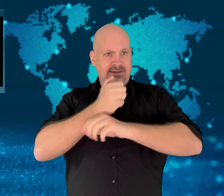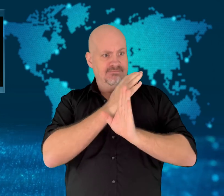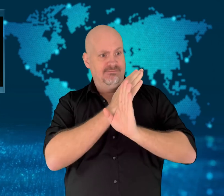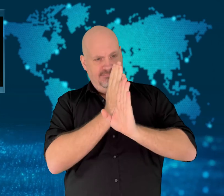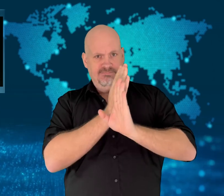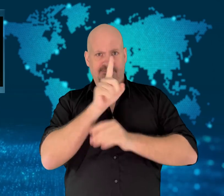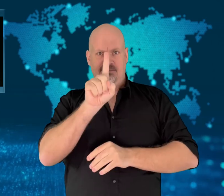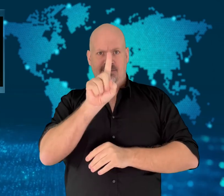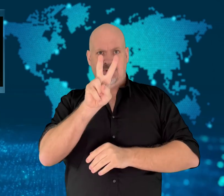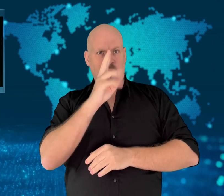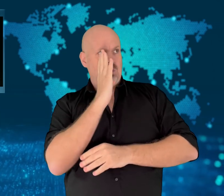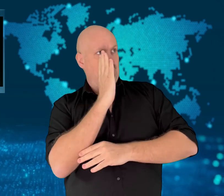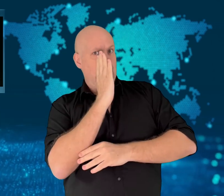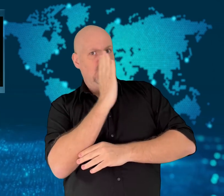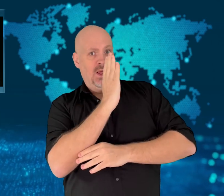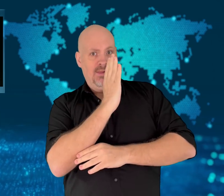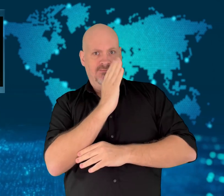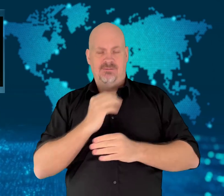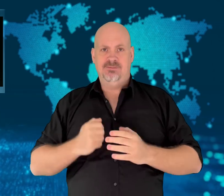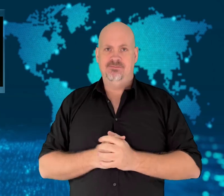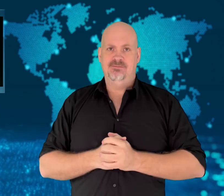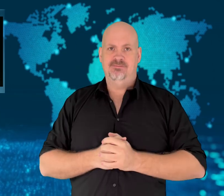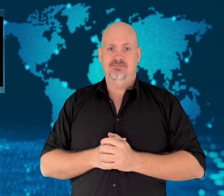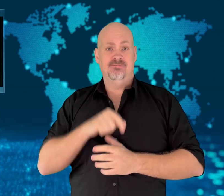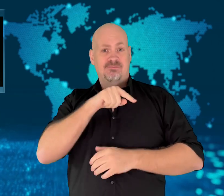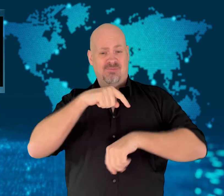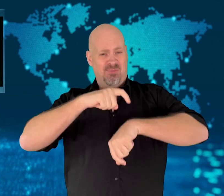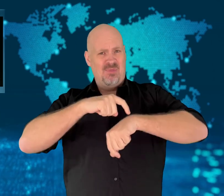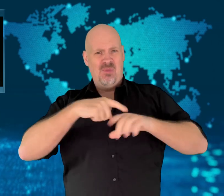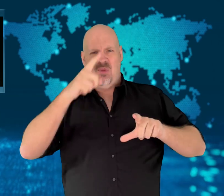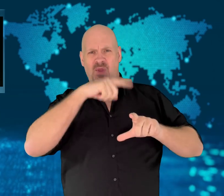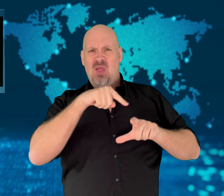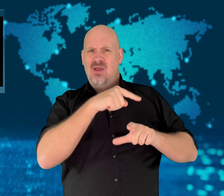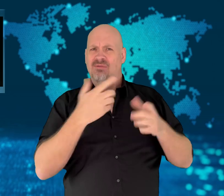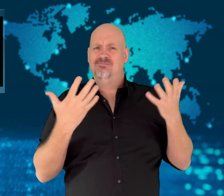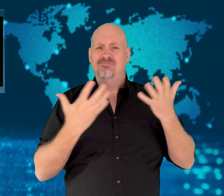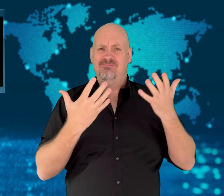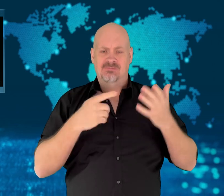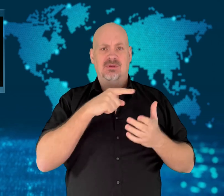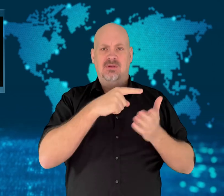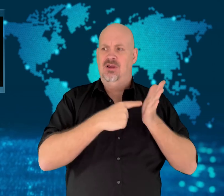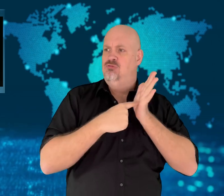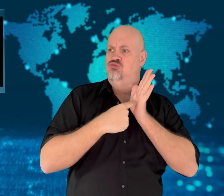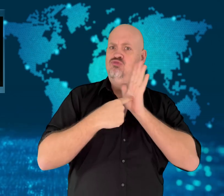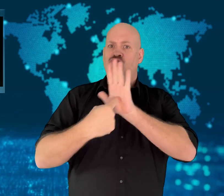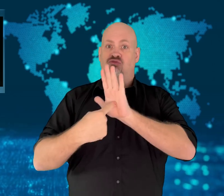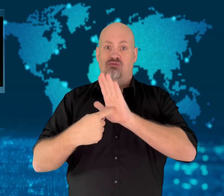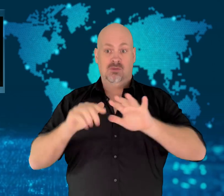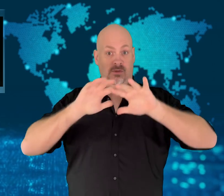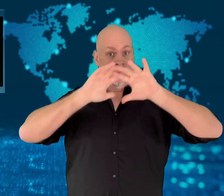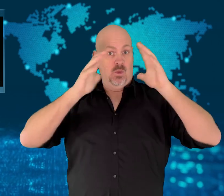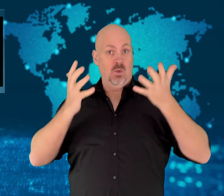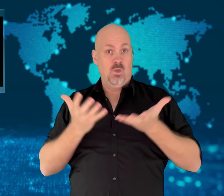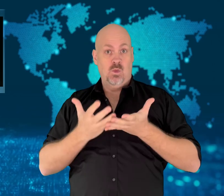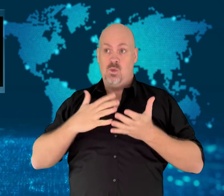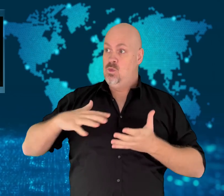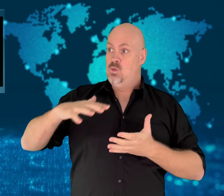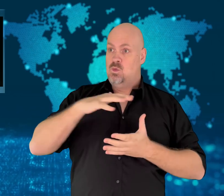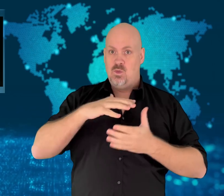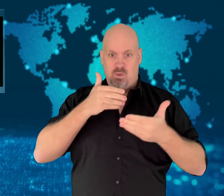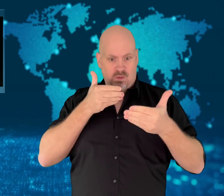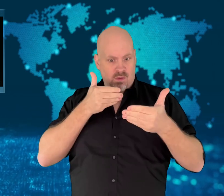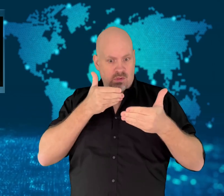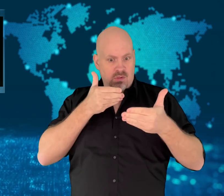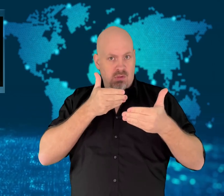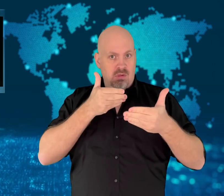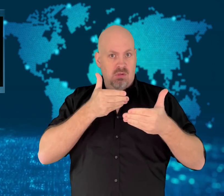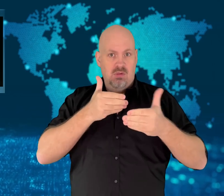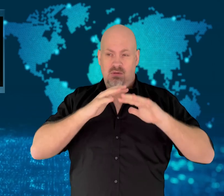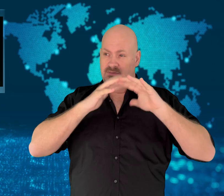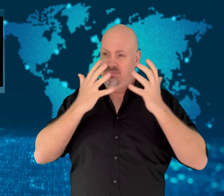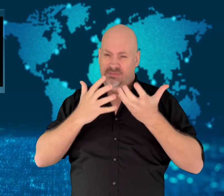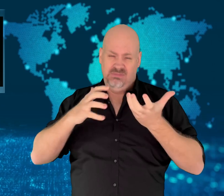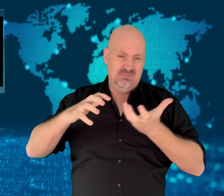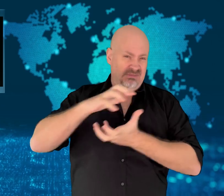The clock is a symbol of how close the world is to a destructive global catastrophe.